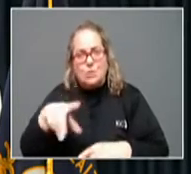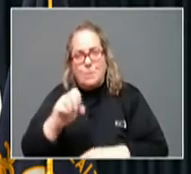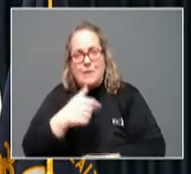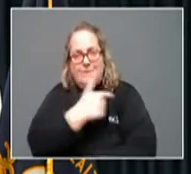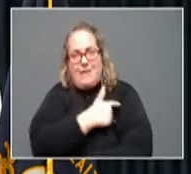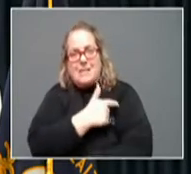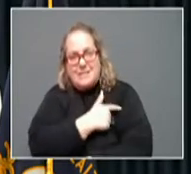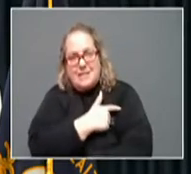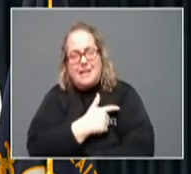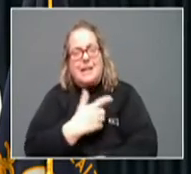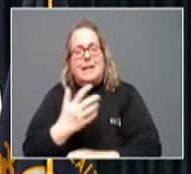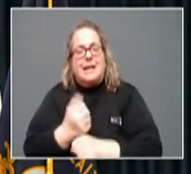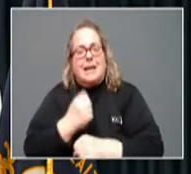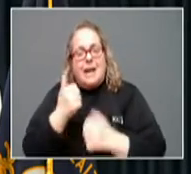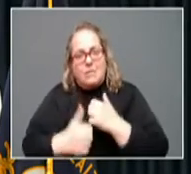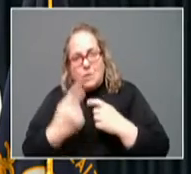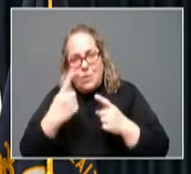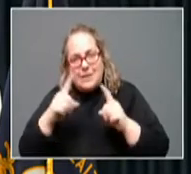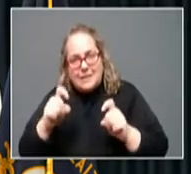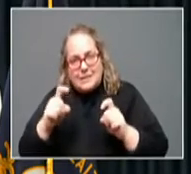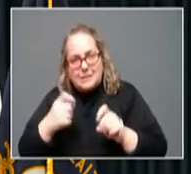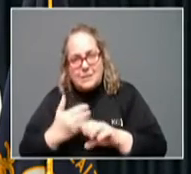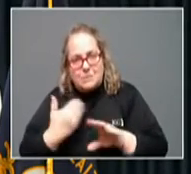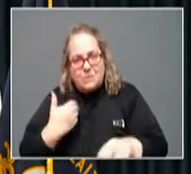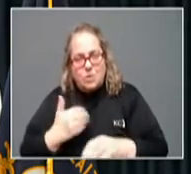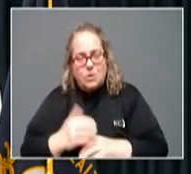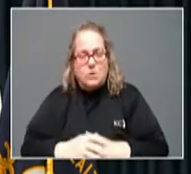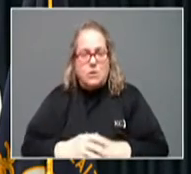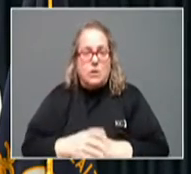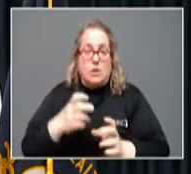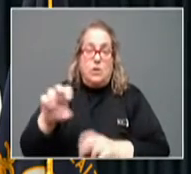before Switching over to Craig Greenberg. I've known Craig for 15